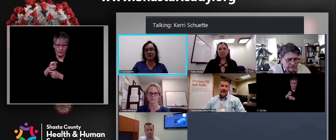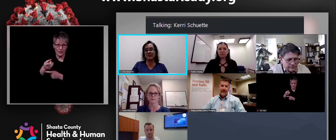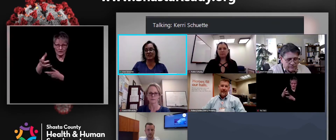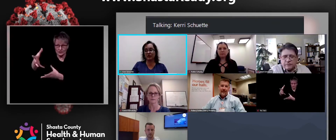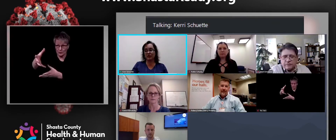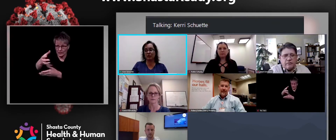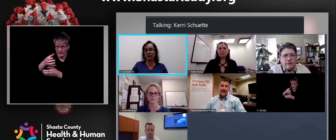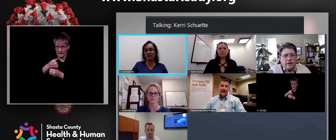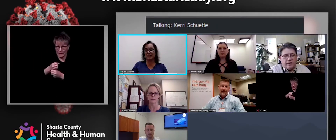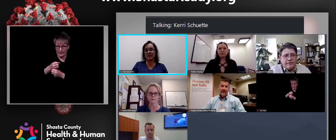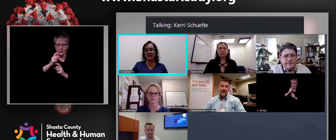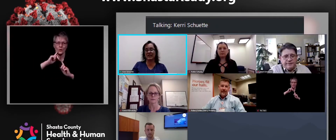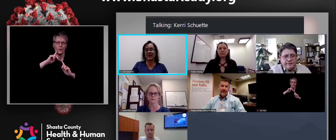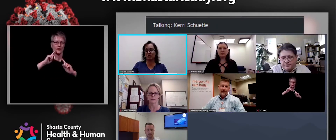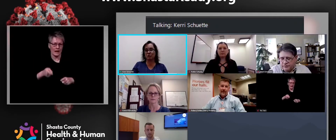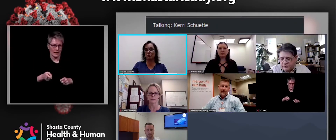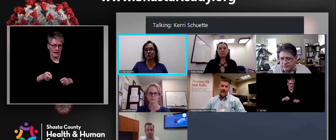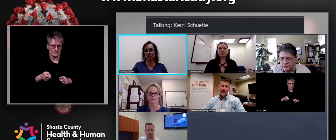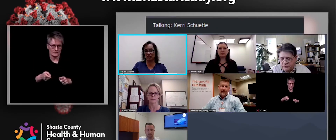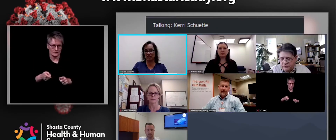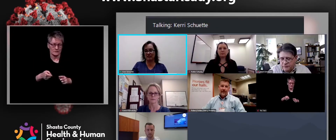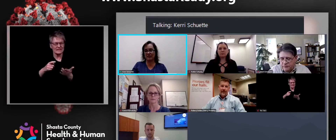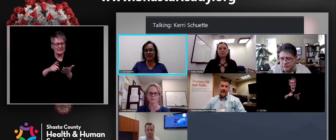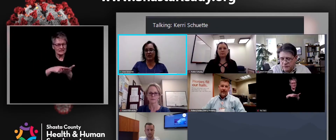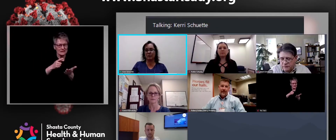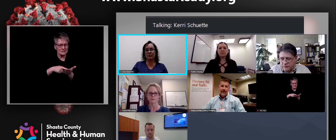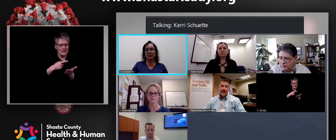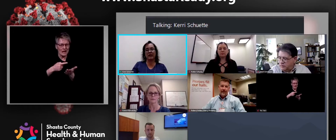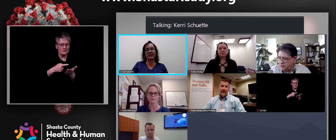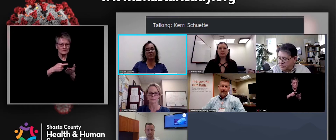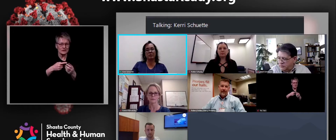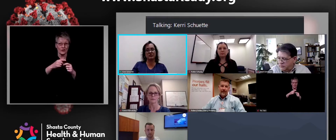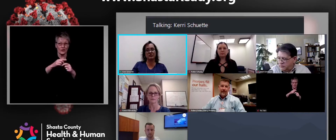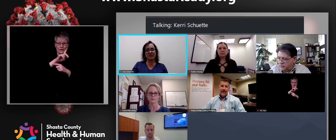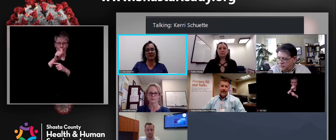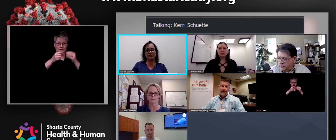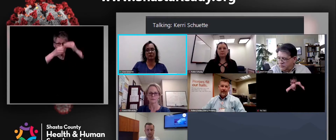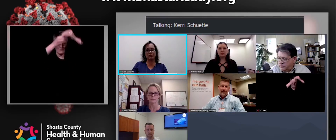we do distill that question down to the actual question. People have the opportunity at the